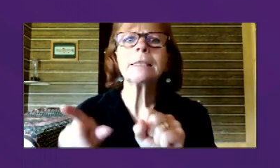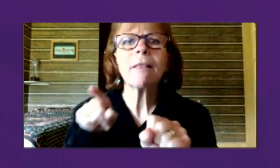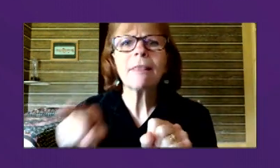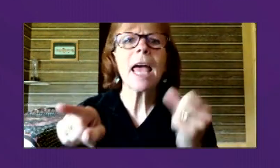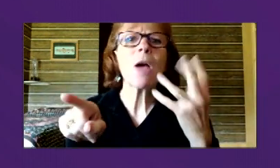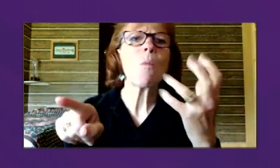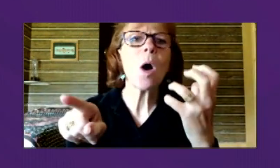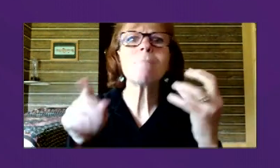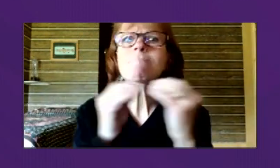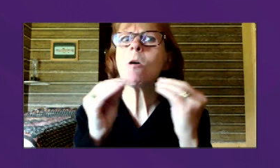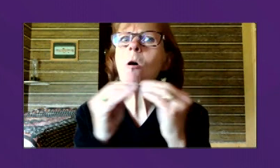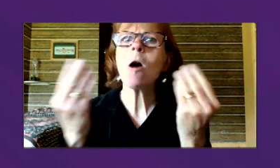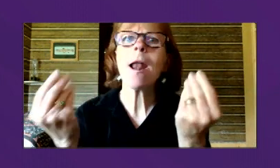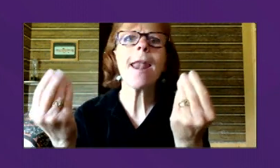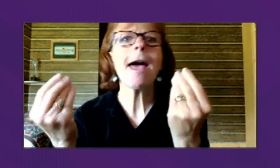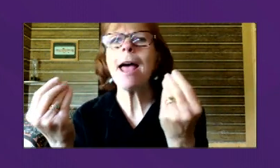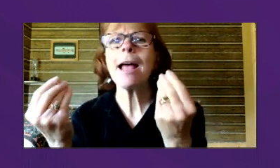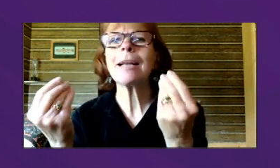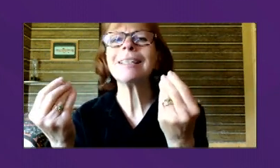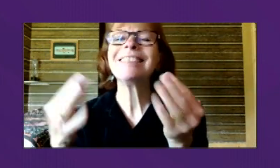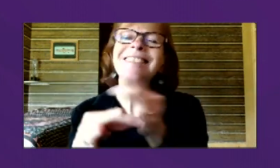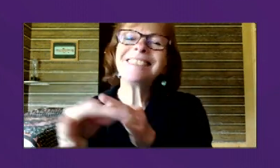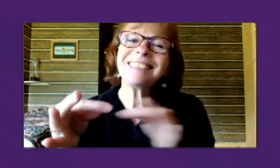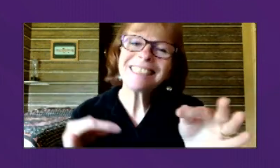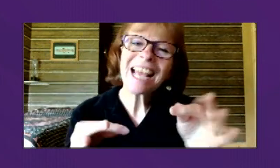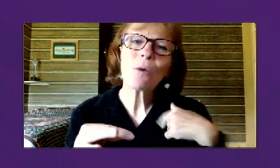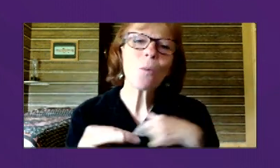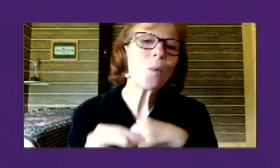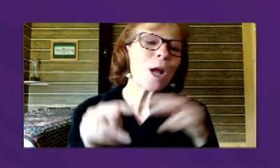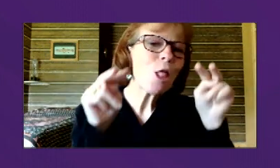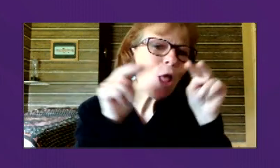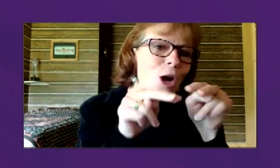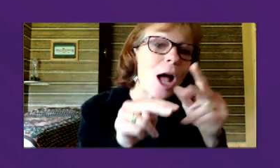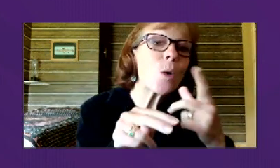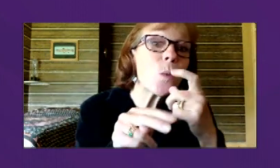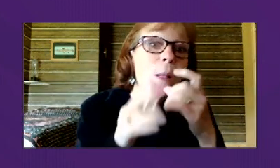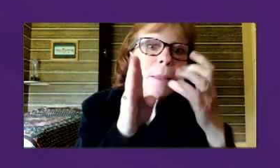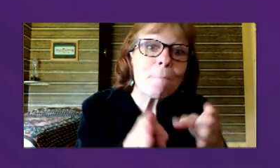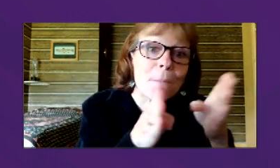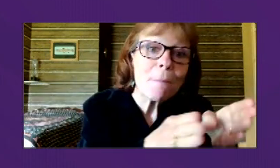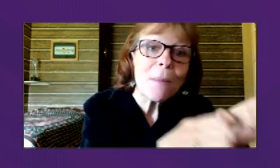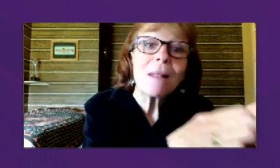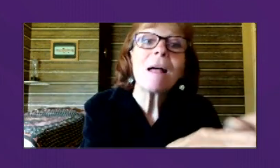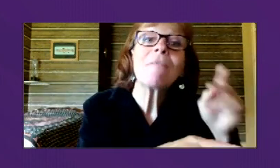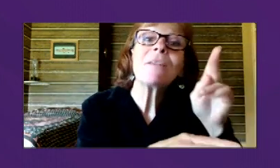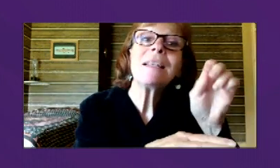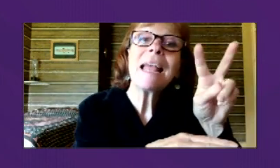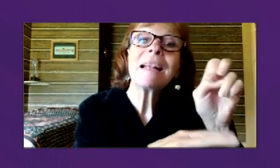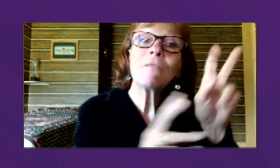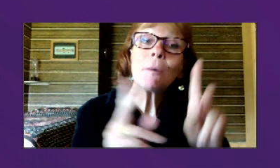this approach centers on the agency and resiliency of Native nations that continue to face challenges